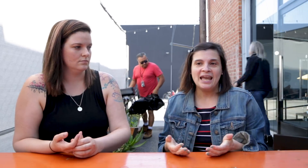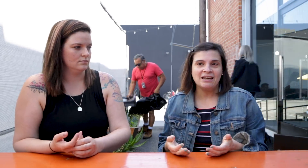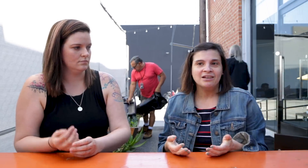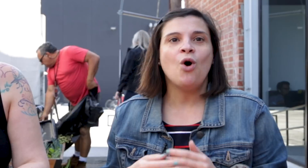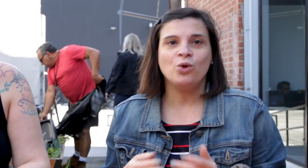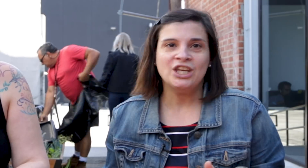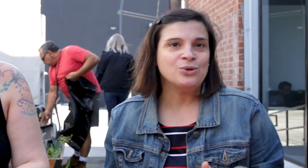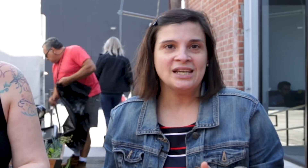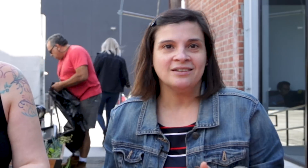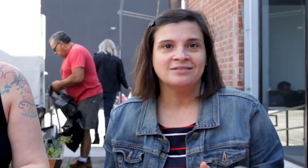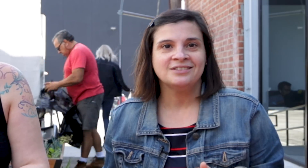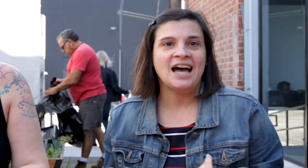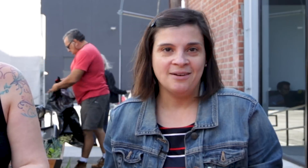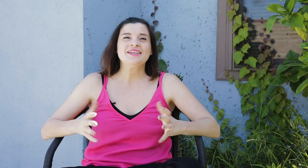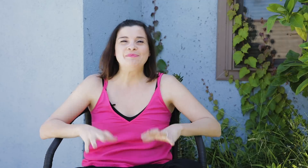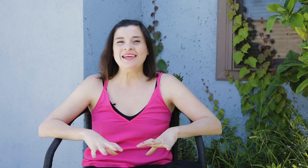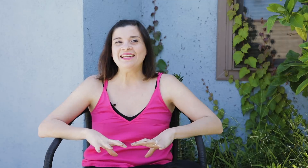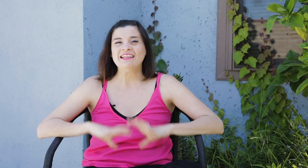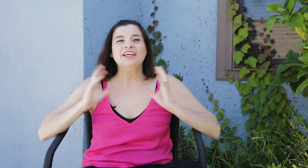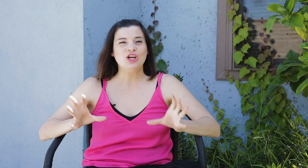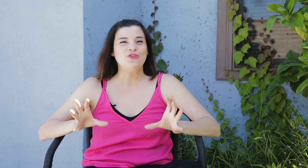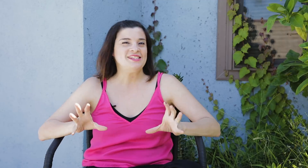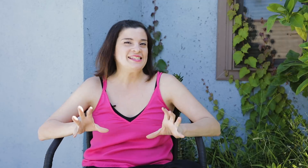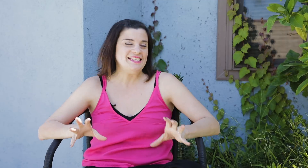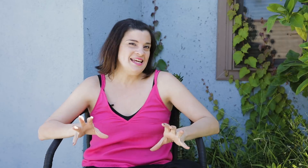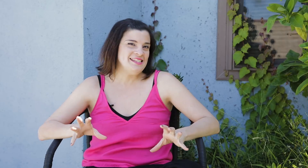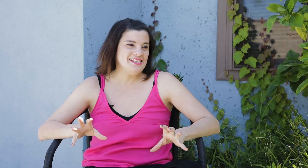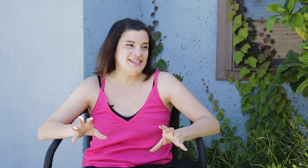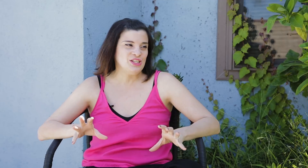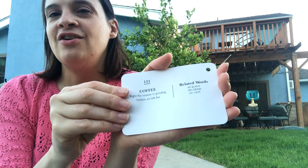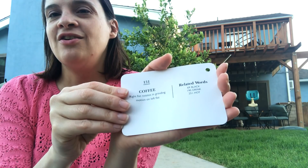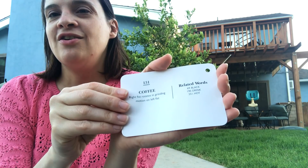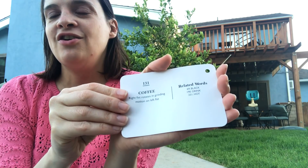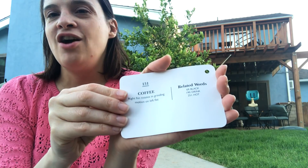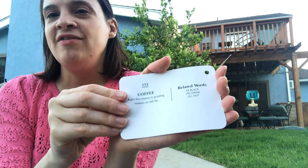only using sign. It's been a little over 60 days since this whole endeavor